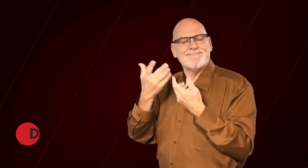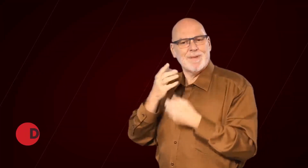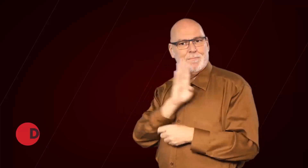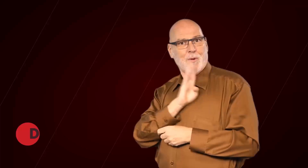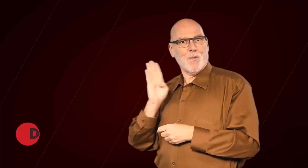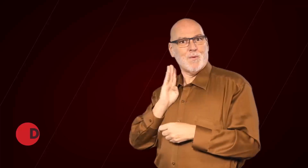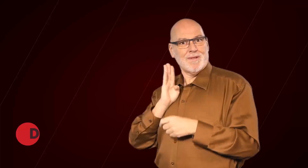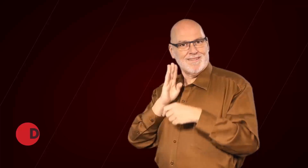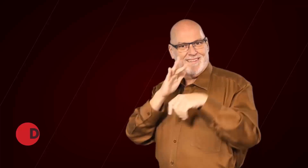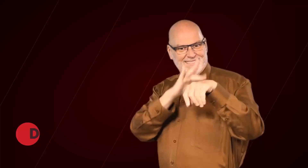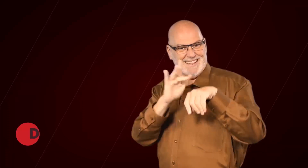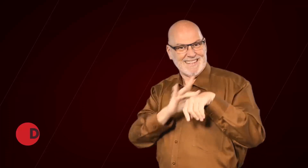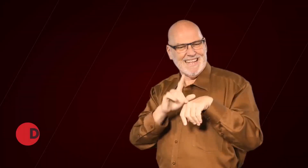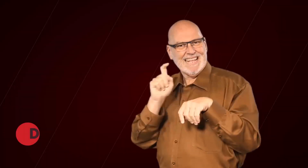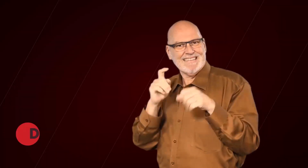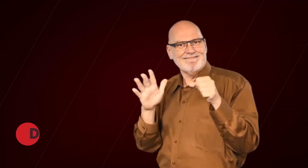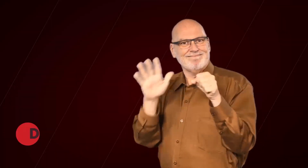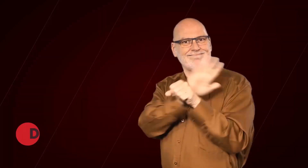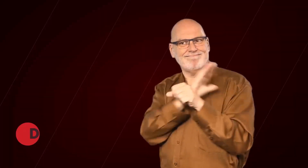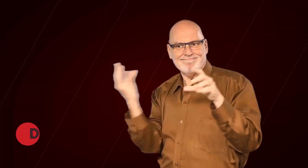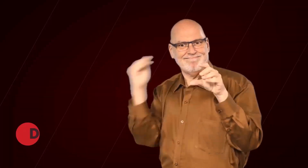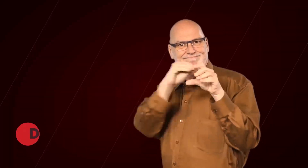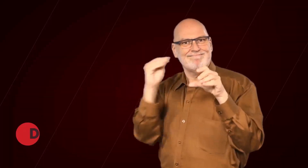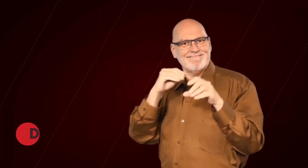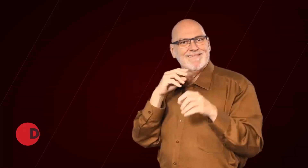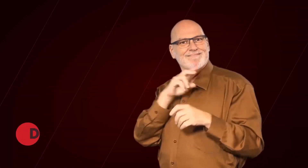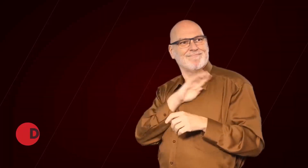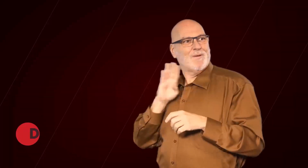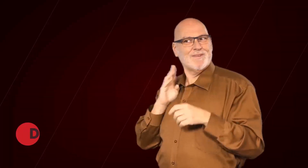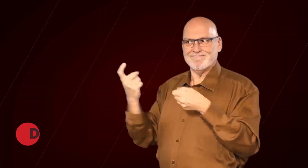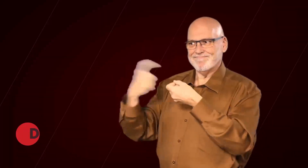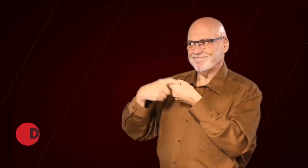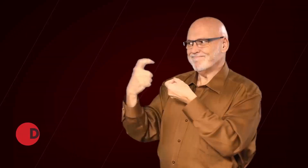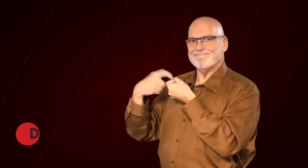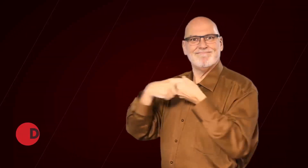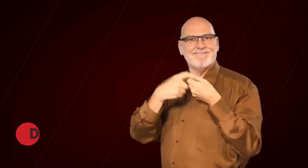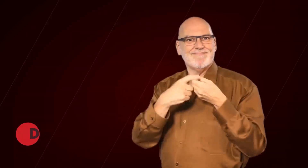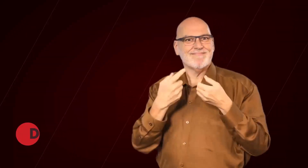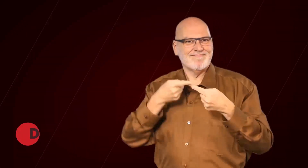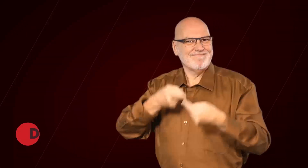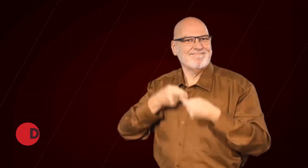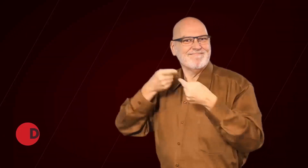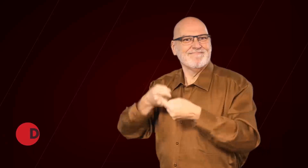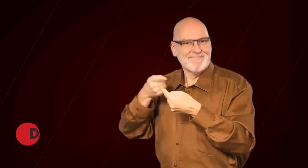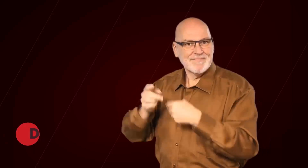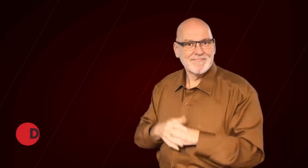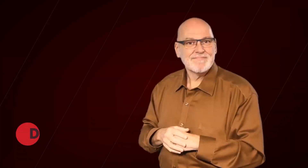with filling board positions.